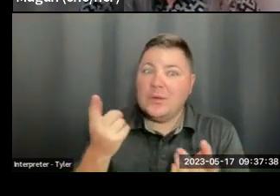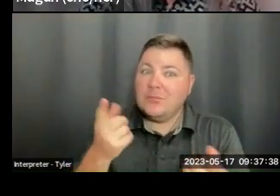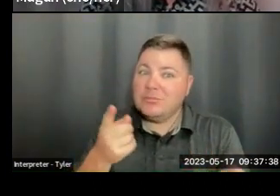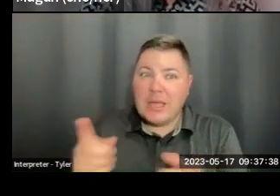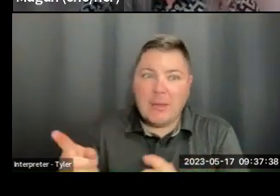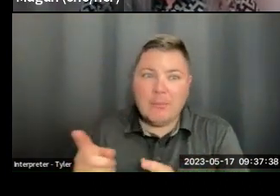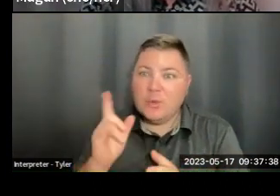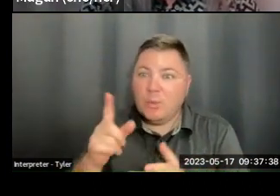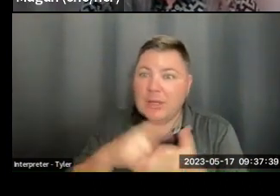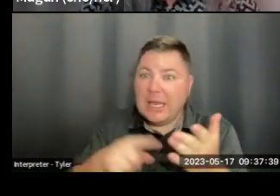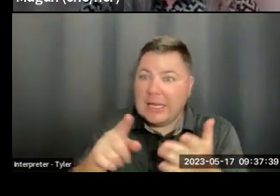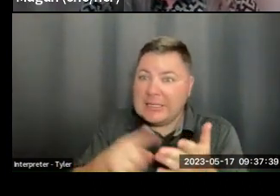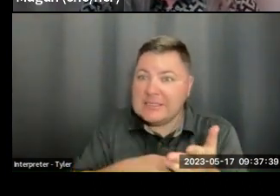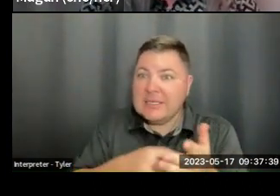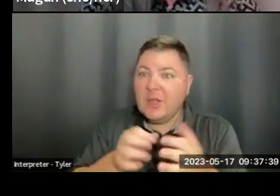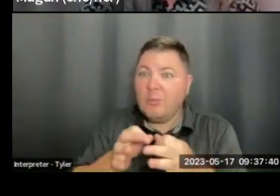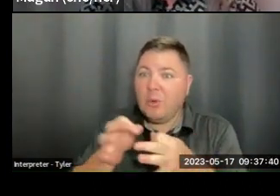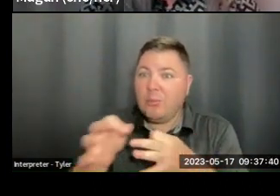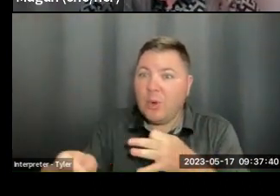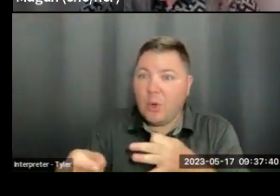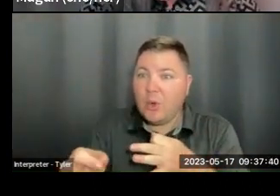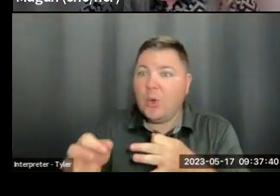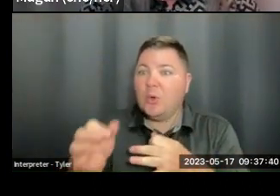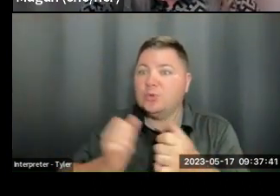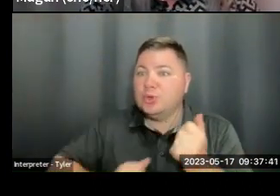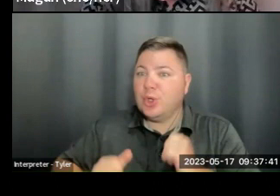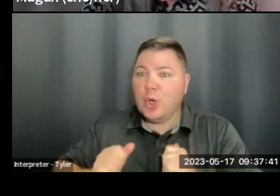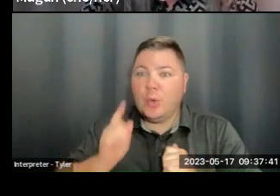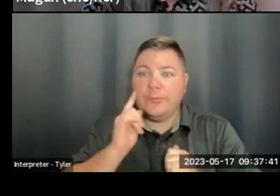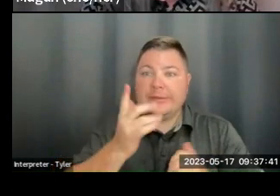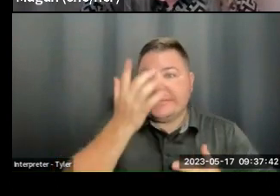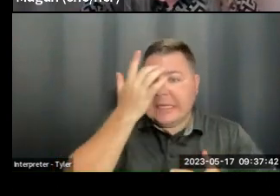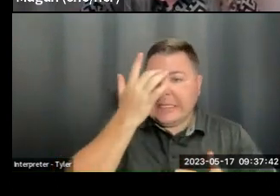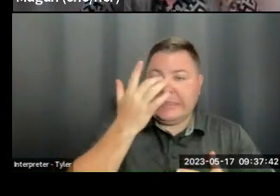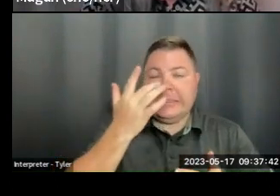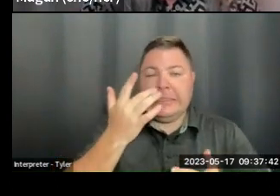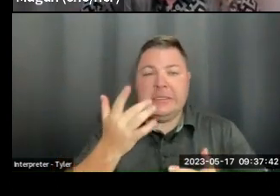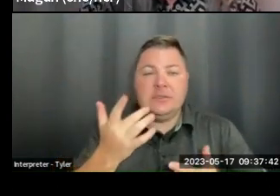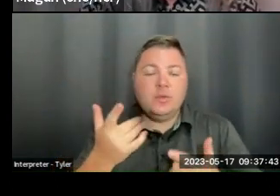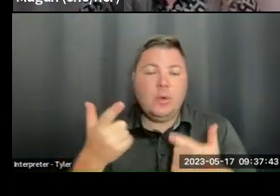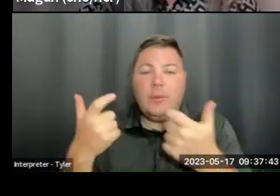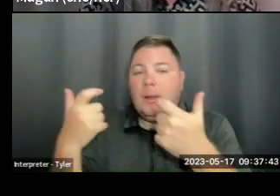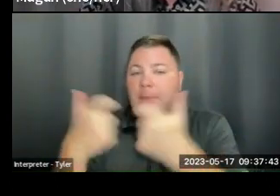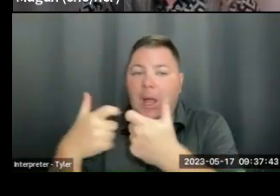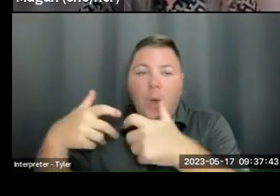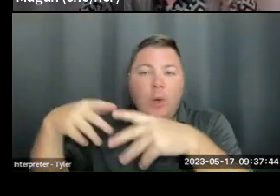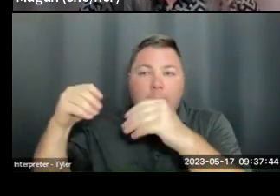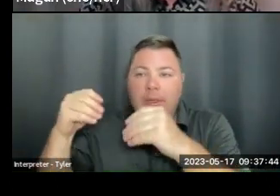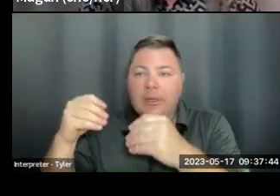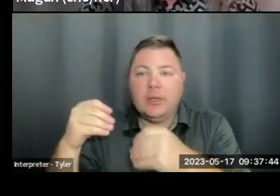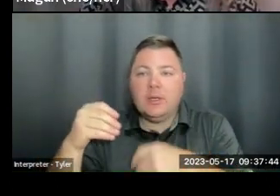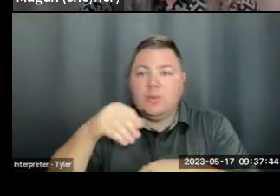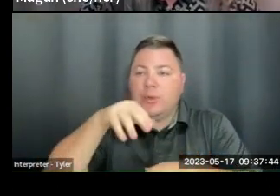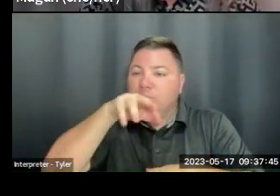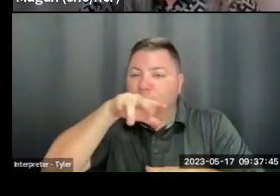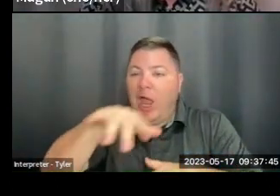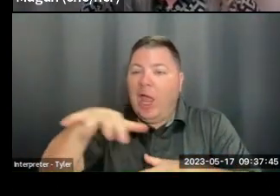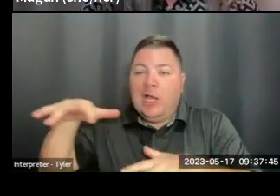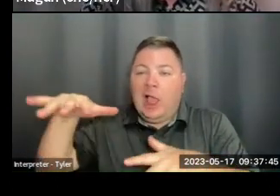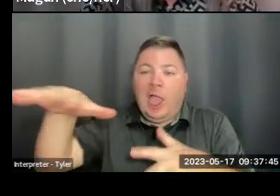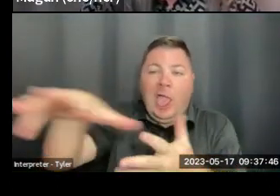We changed it and it was very helpful. Related to that, keep us informed. Are you canceling or postponing